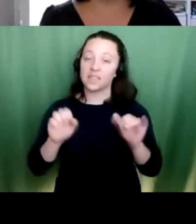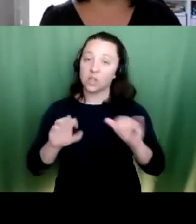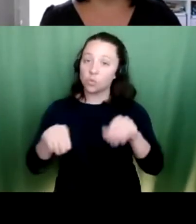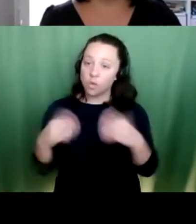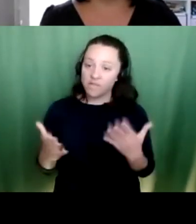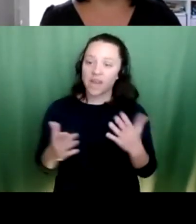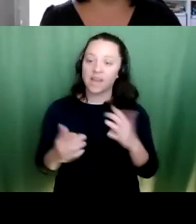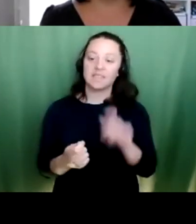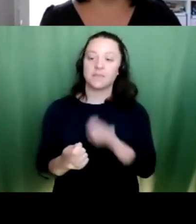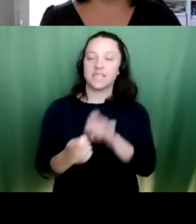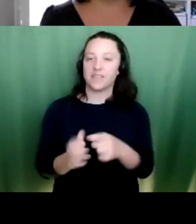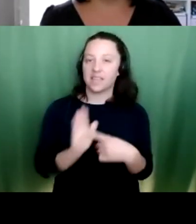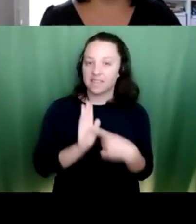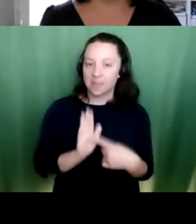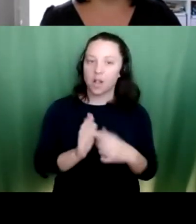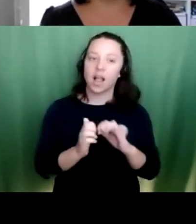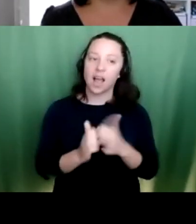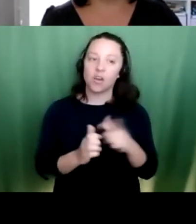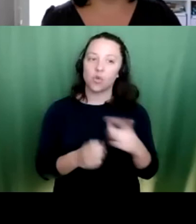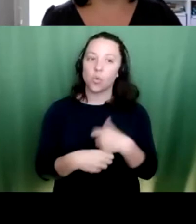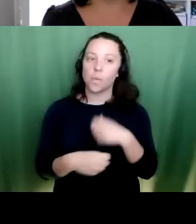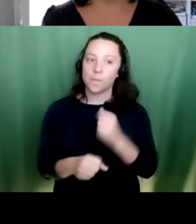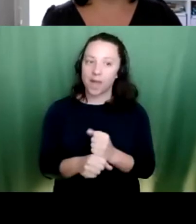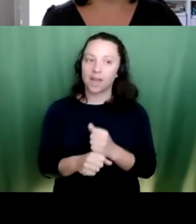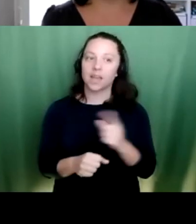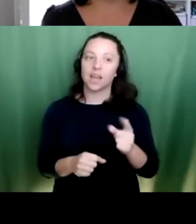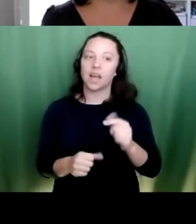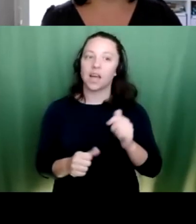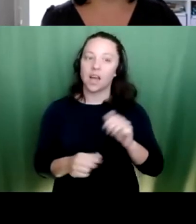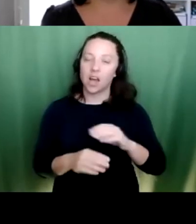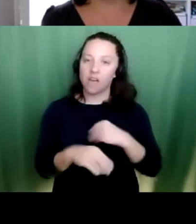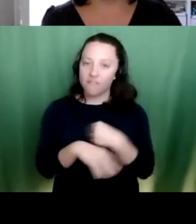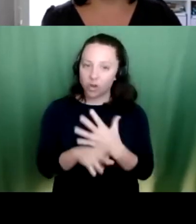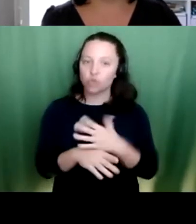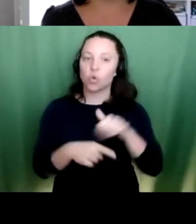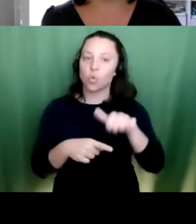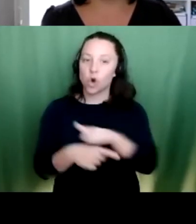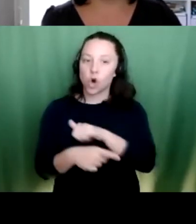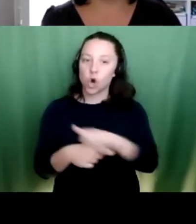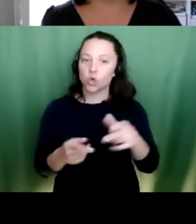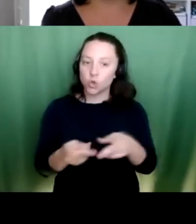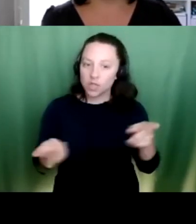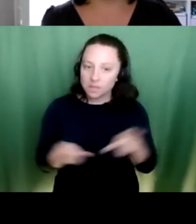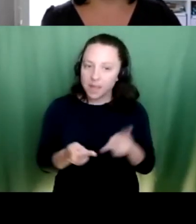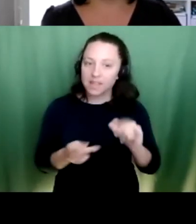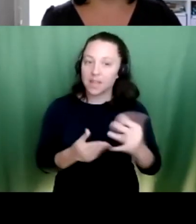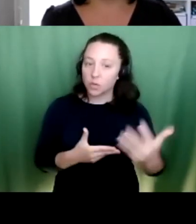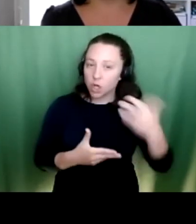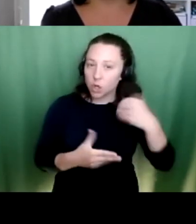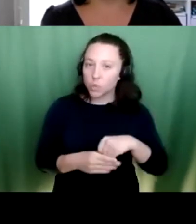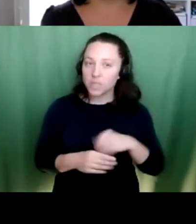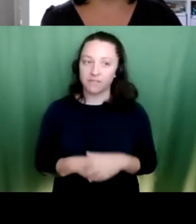you created a virtual rehearsal space that was inclusive? Did you require actors to have cameras